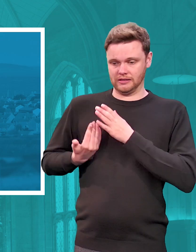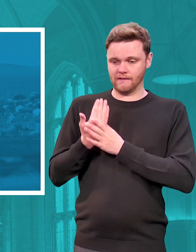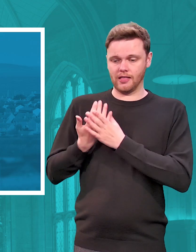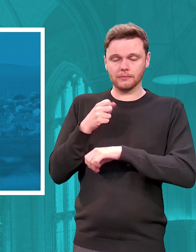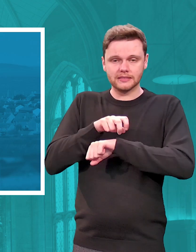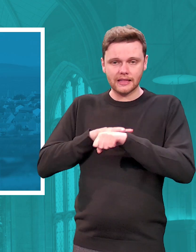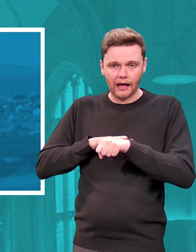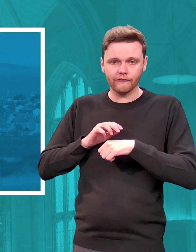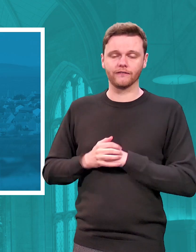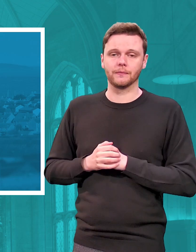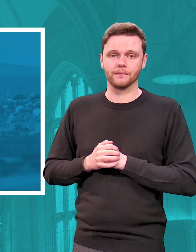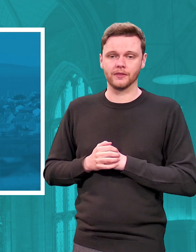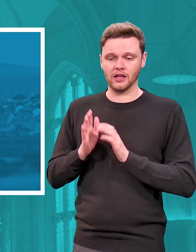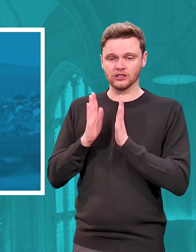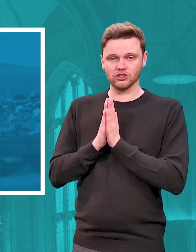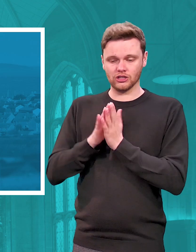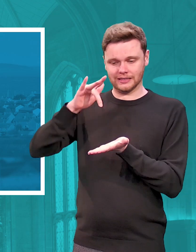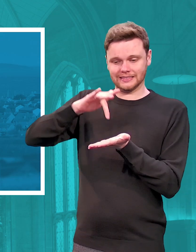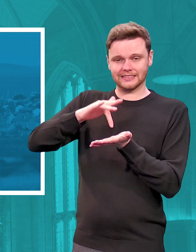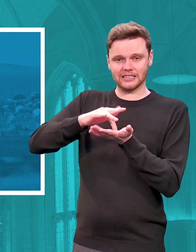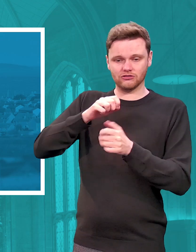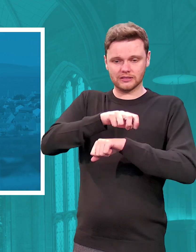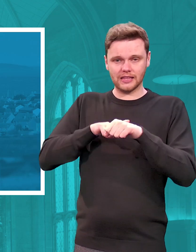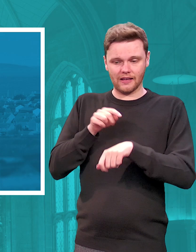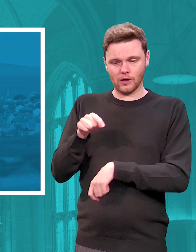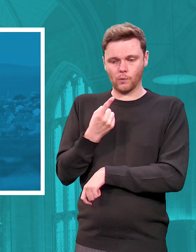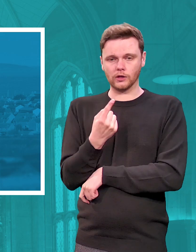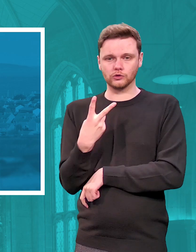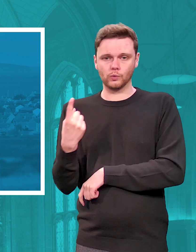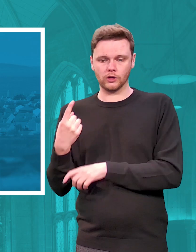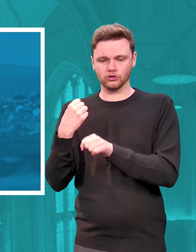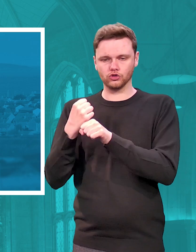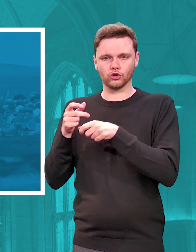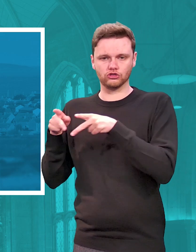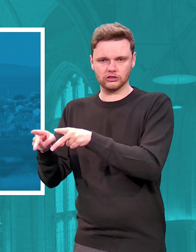for the church's central staff based at 121 George street, and for the staff of CrossReach.